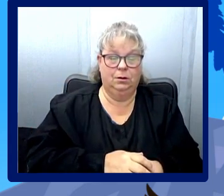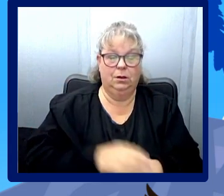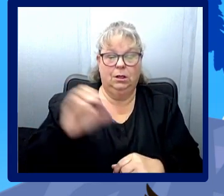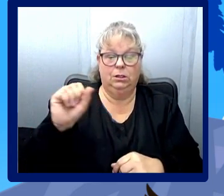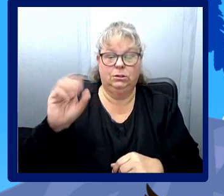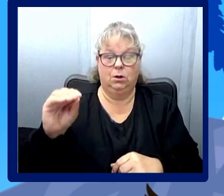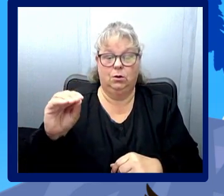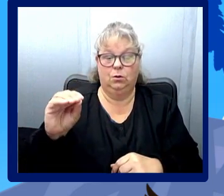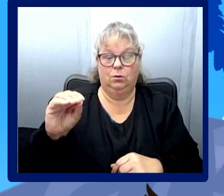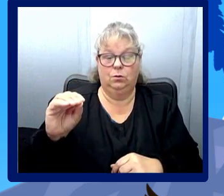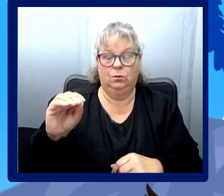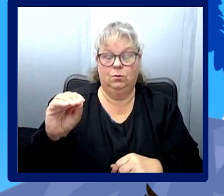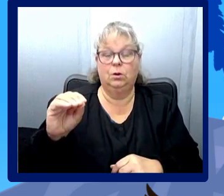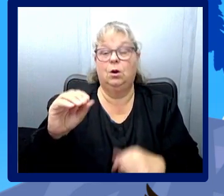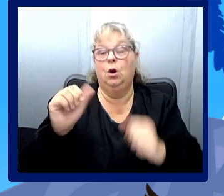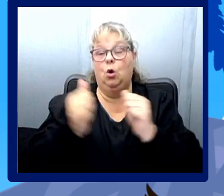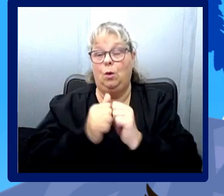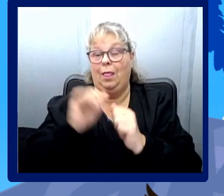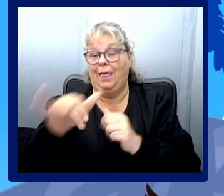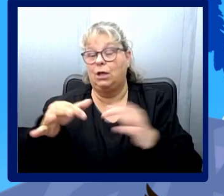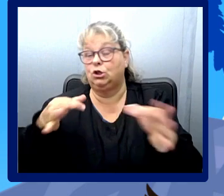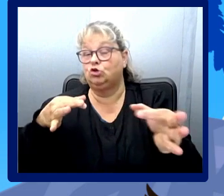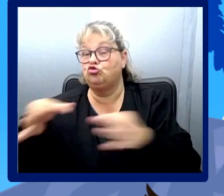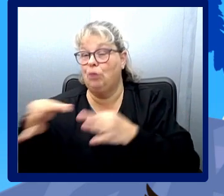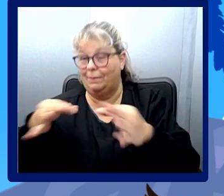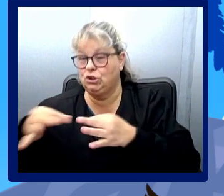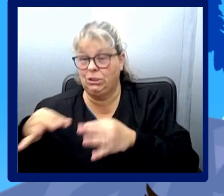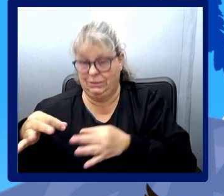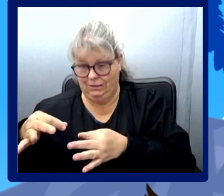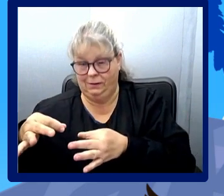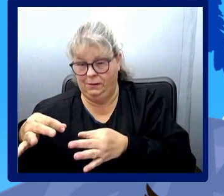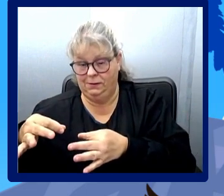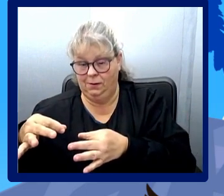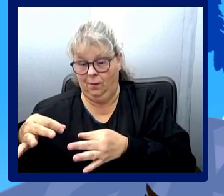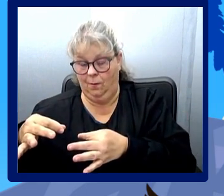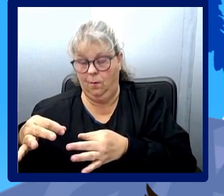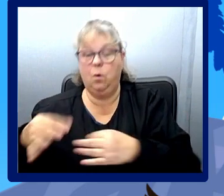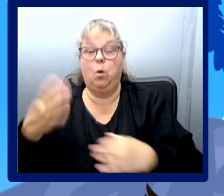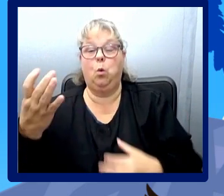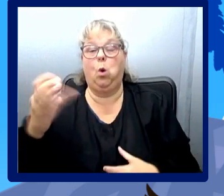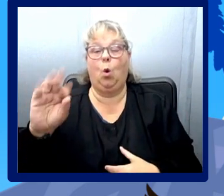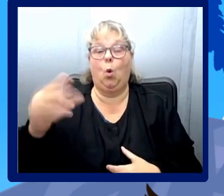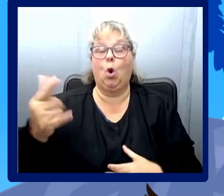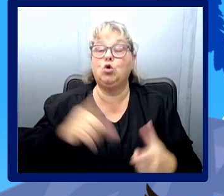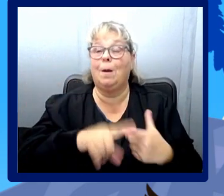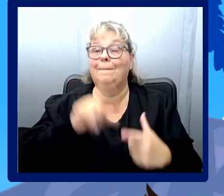And then we come down here, and this is where we add the nodes. You'll see there's a first node that is added for us,